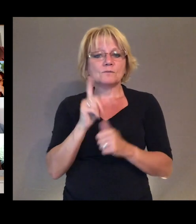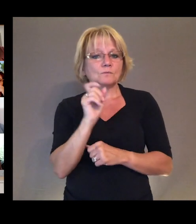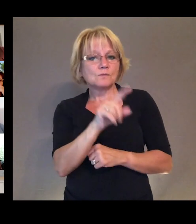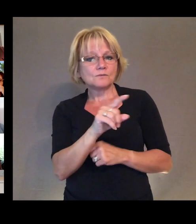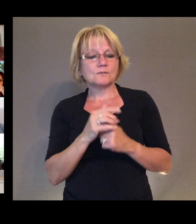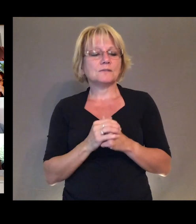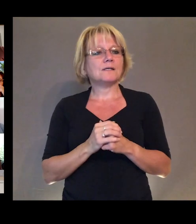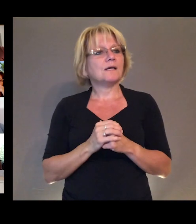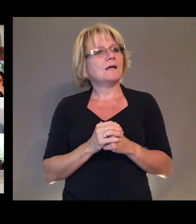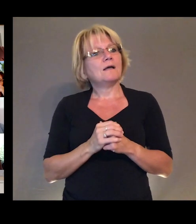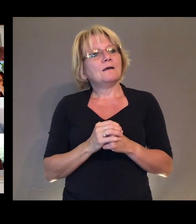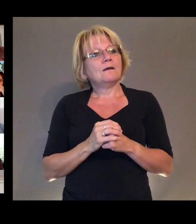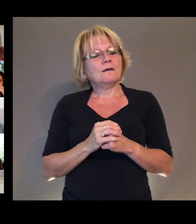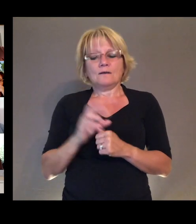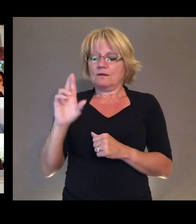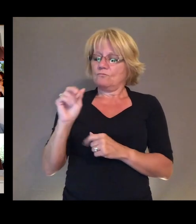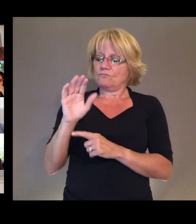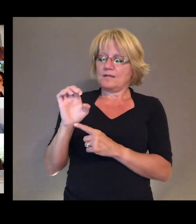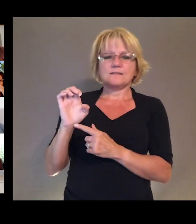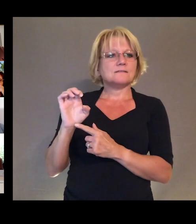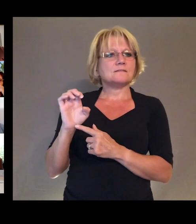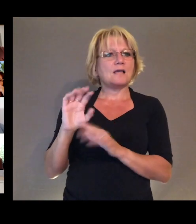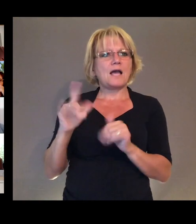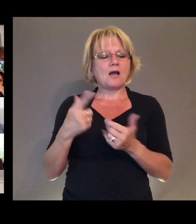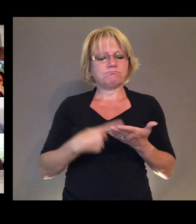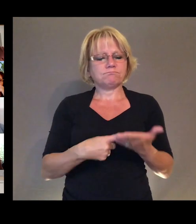how should race be addressed with young children in your...